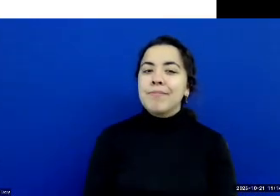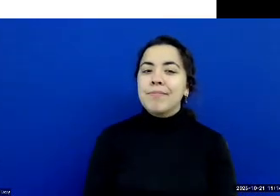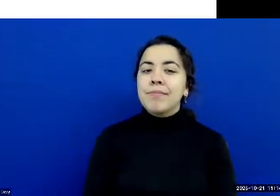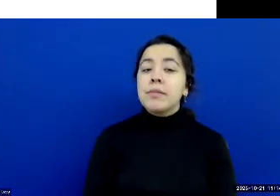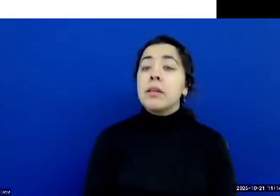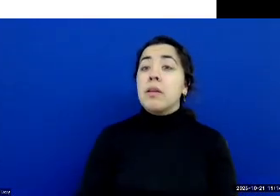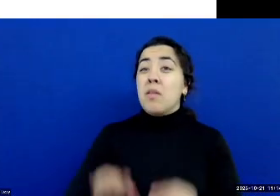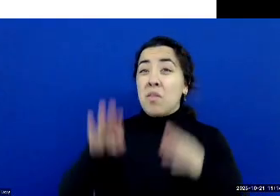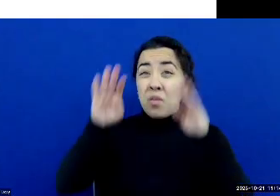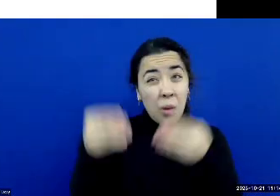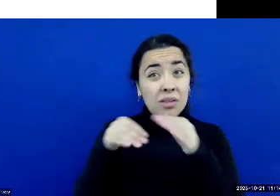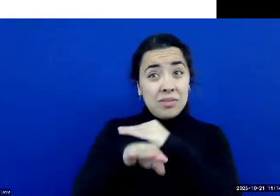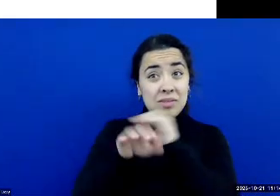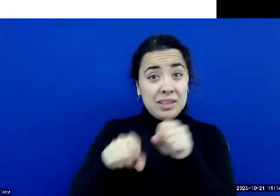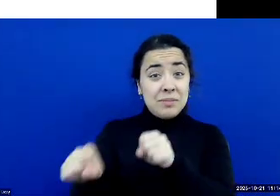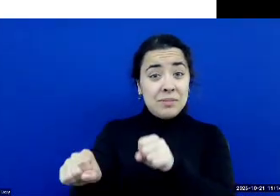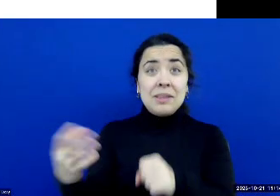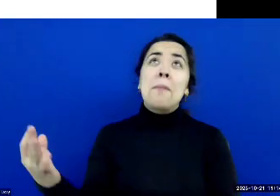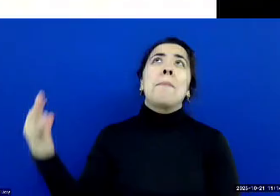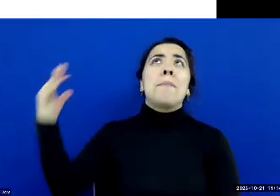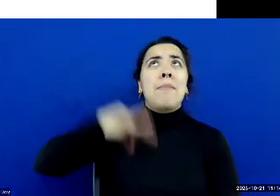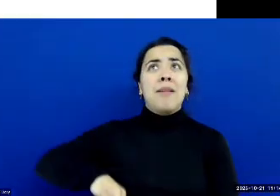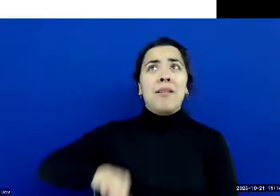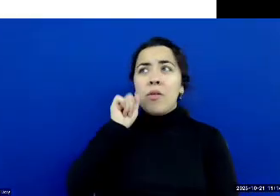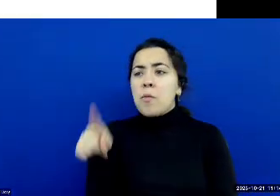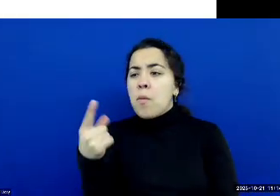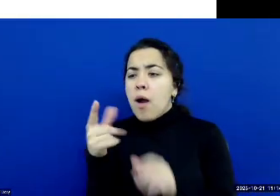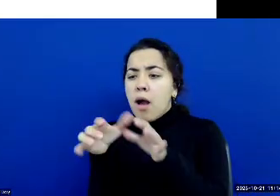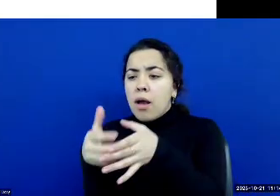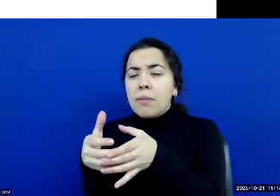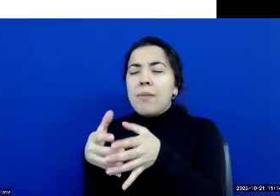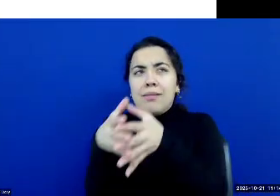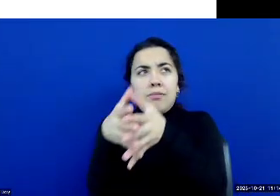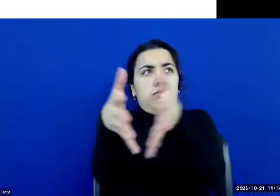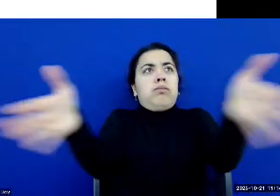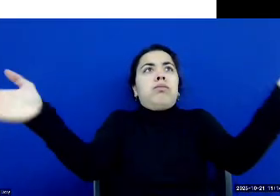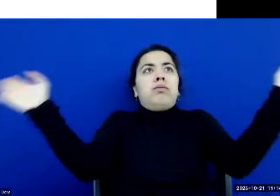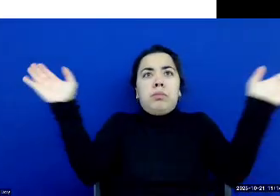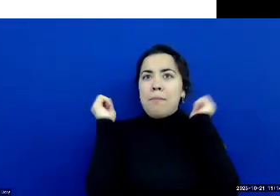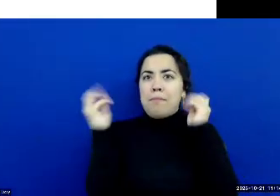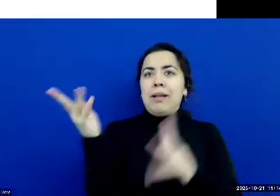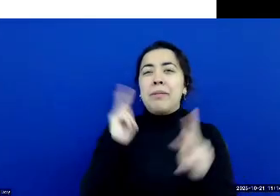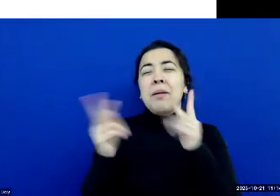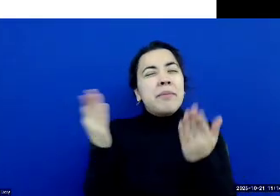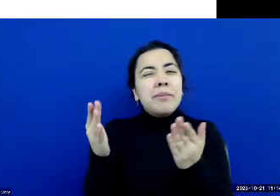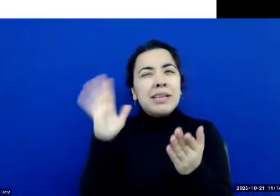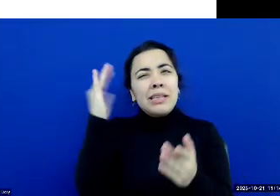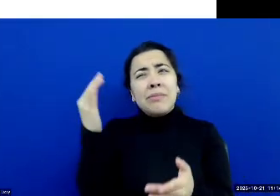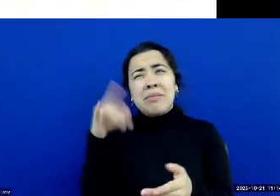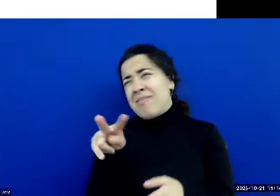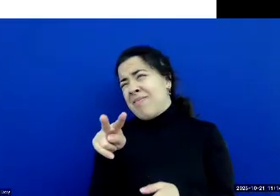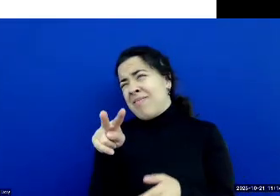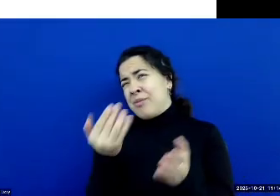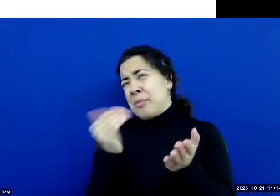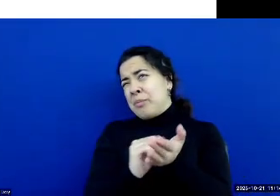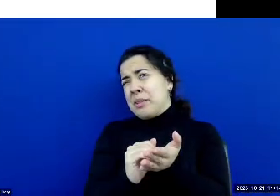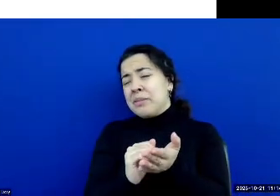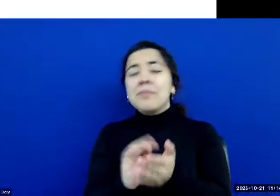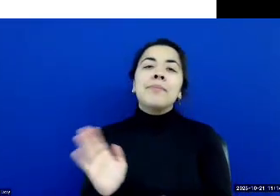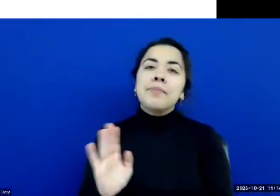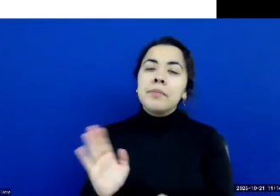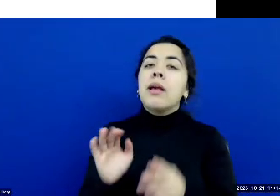Kathleen DeForest: And focus on the benefits that accessibility has for a very wide audience. Now, this might be redundant to the people who are on this call.